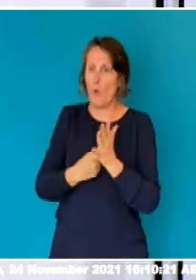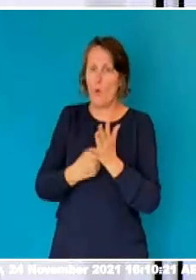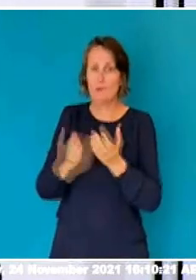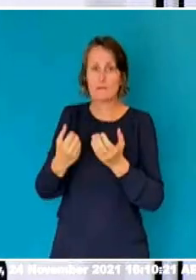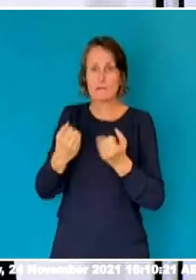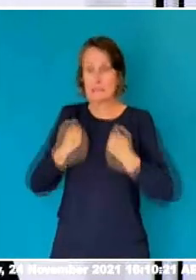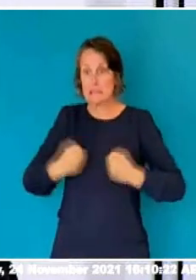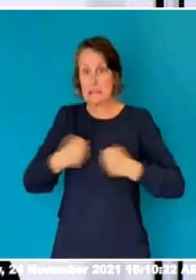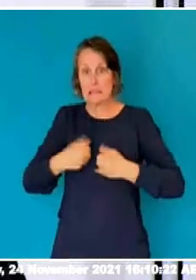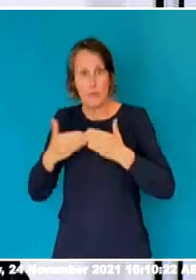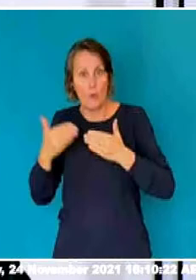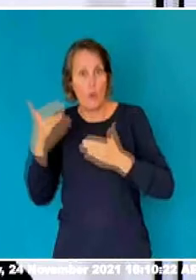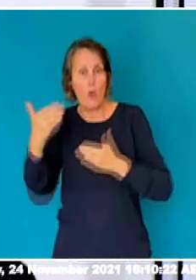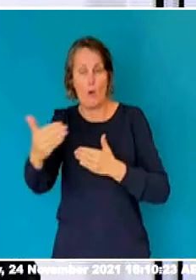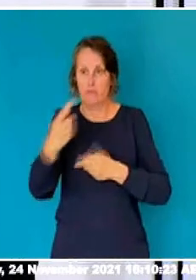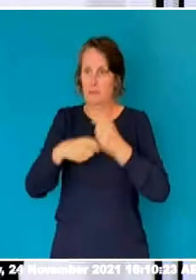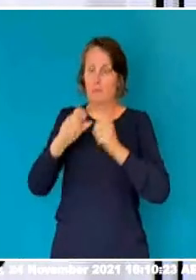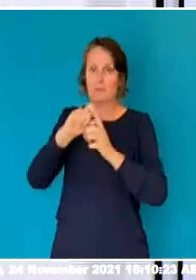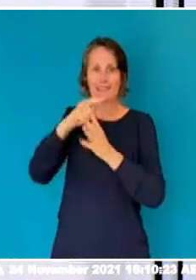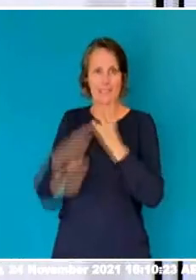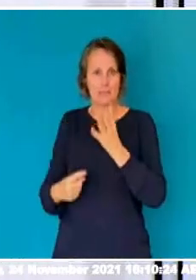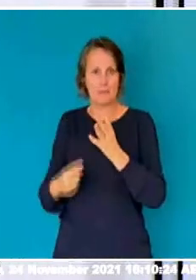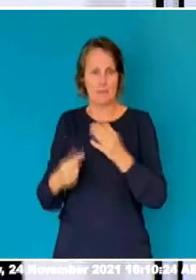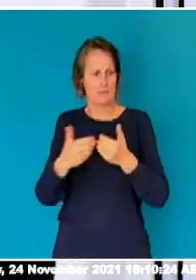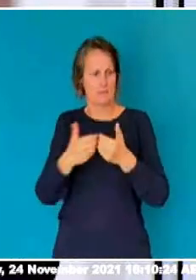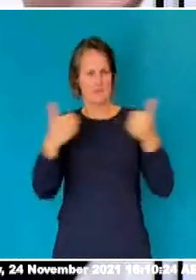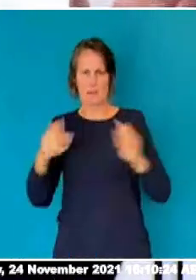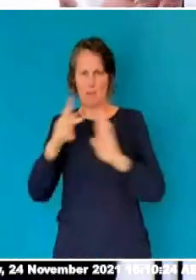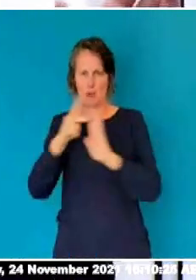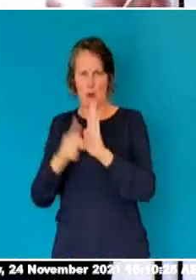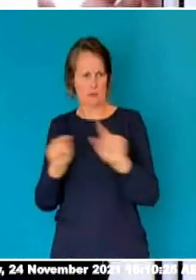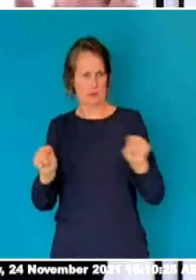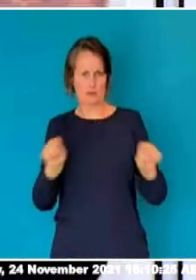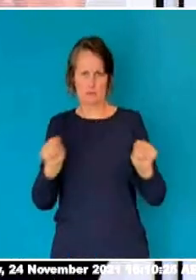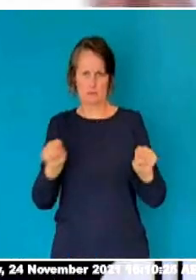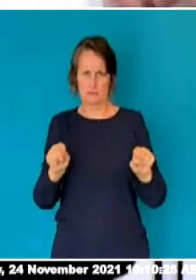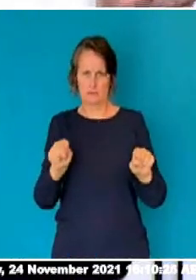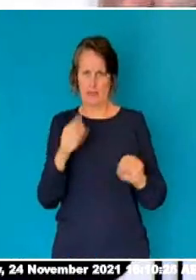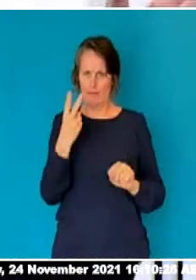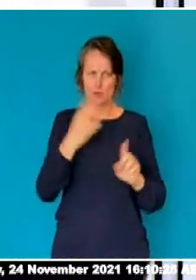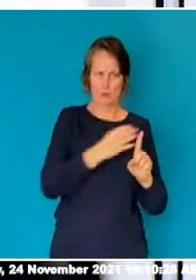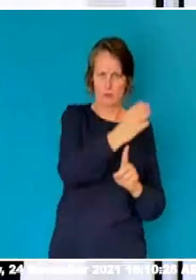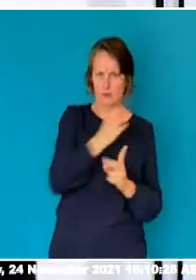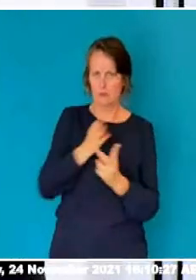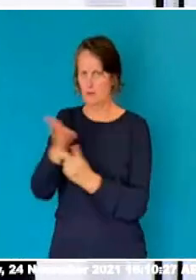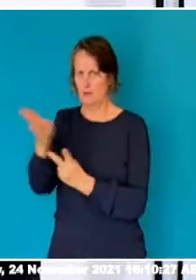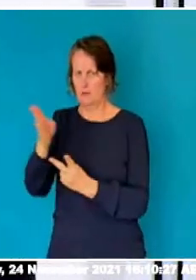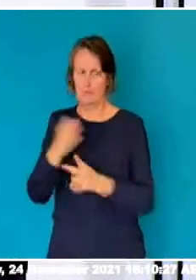long term, a disability. Those are the two options: it's work related or it's non work-related.